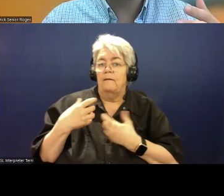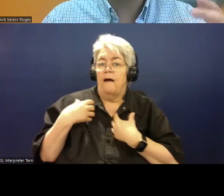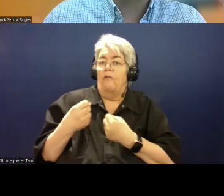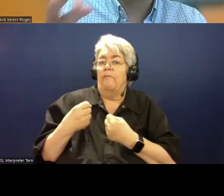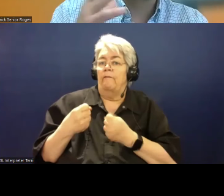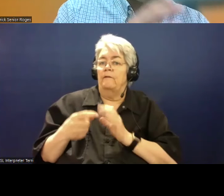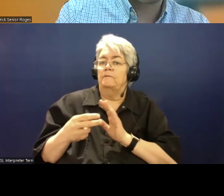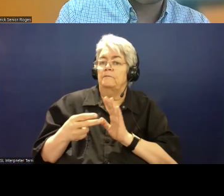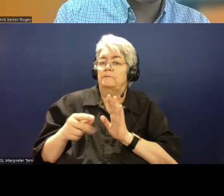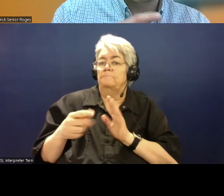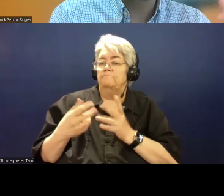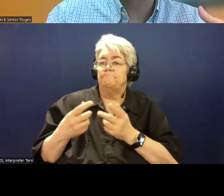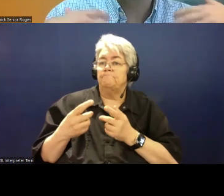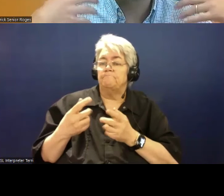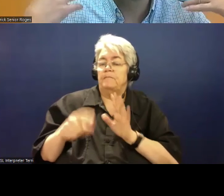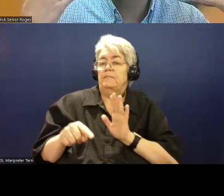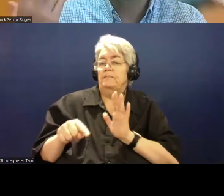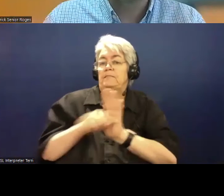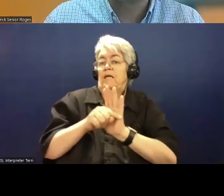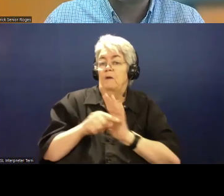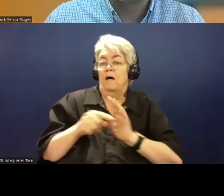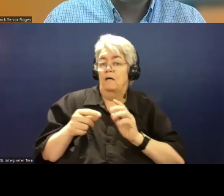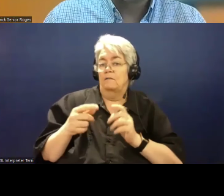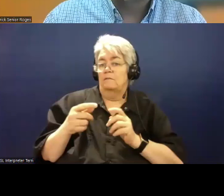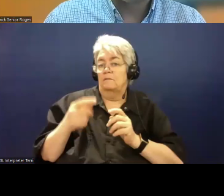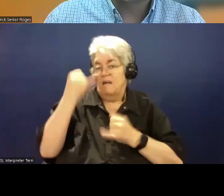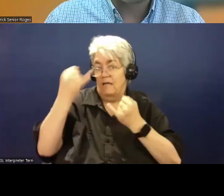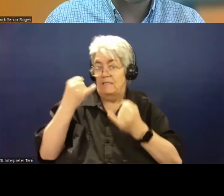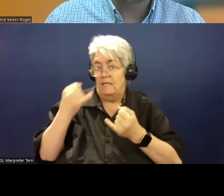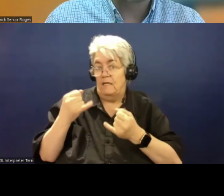REMEMBER HOW WE ARE TALKING ABOUT HOW CULTURES MAY SHAPE THE WAY